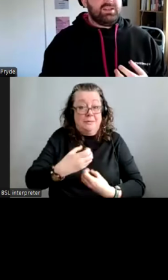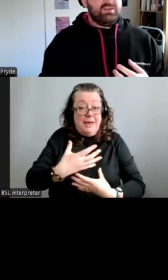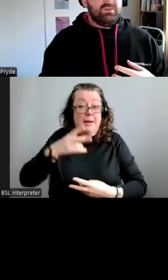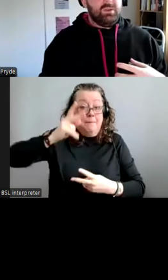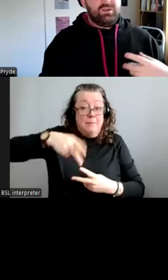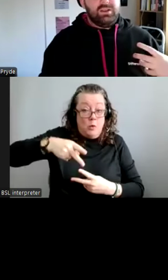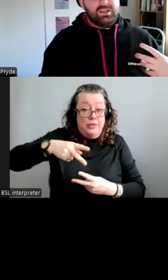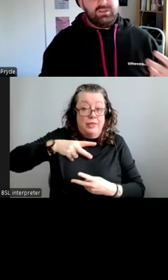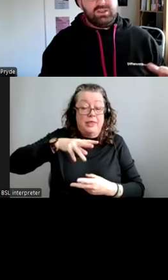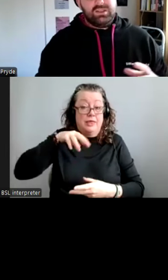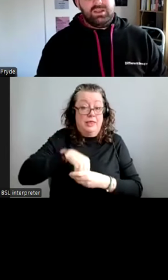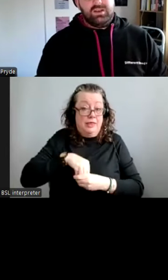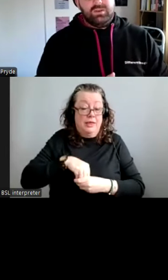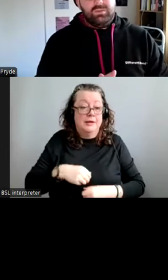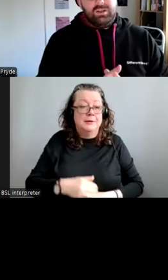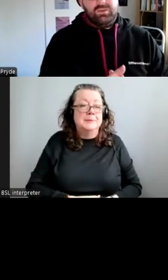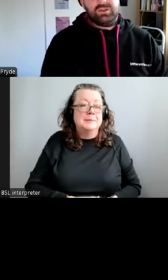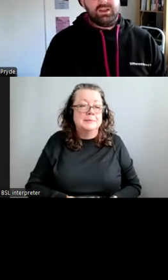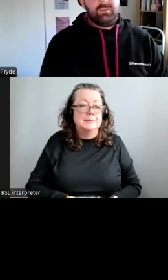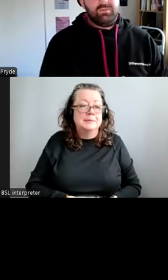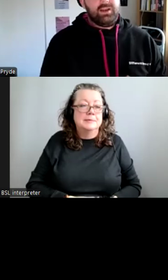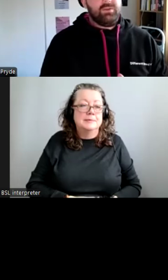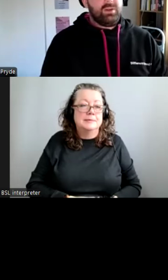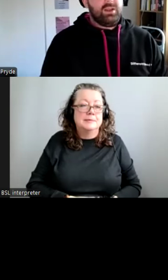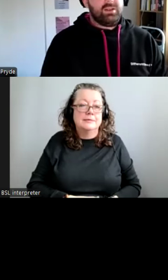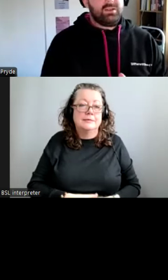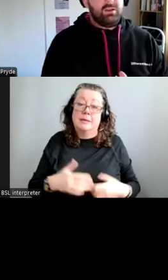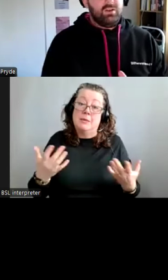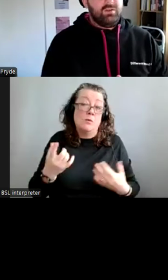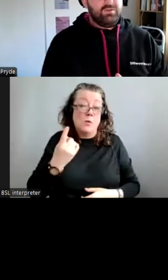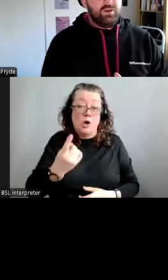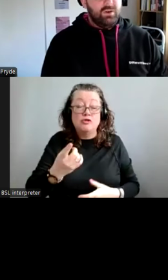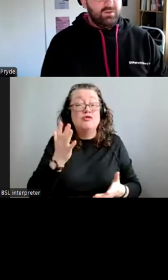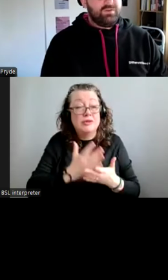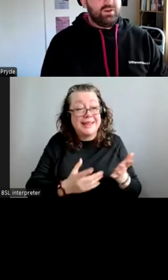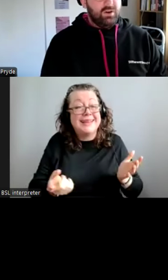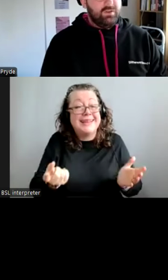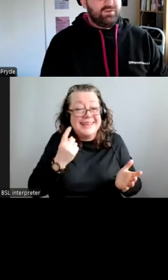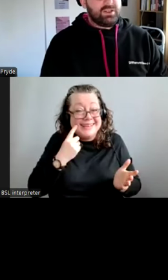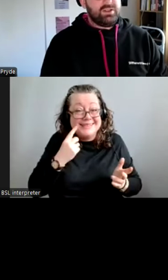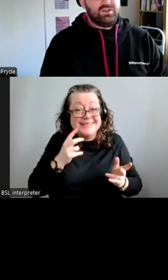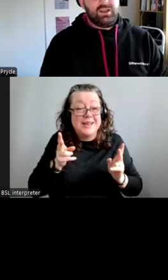That's when we look at these solutions here, one of the most impactful ways of essentially doing